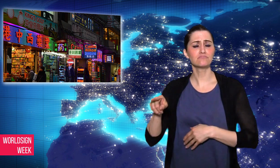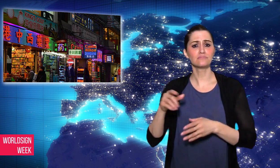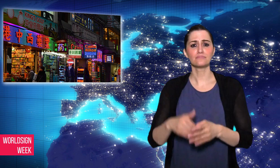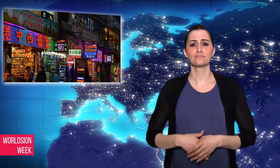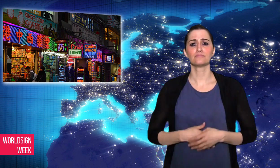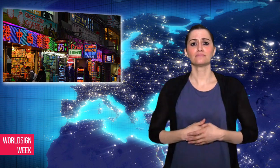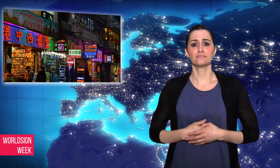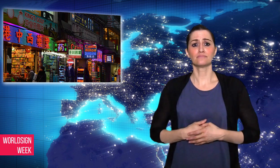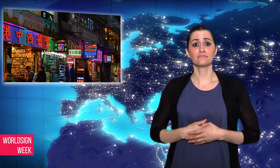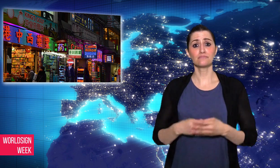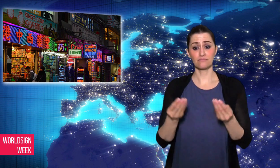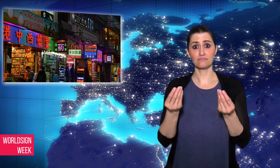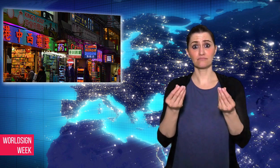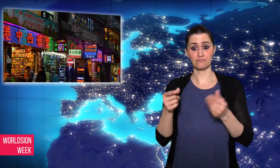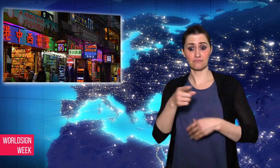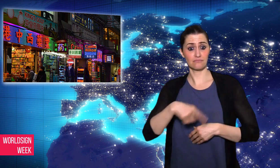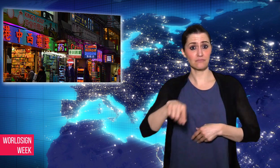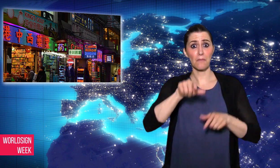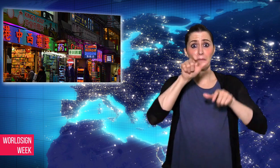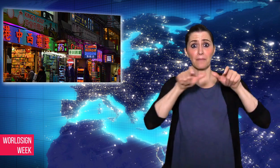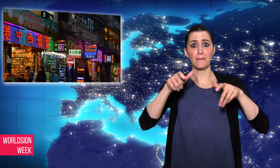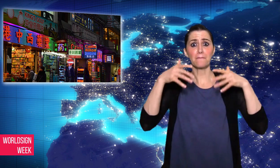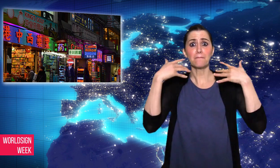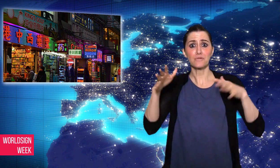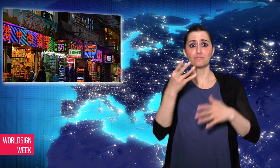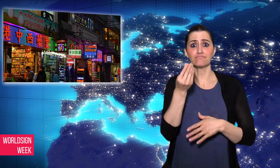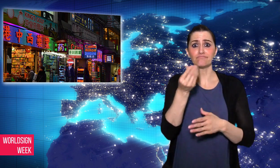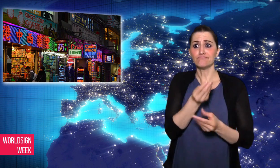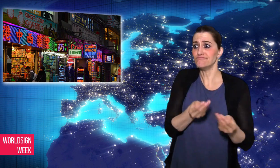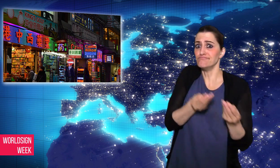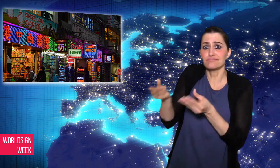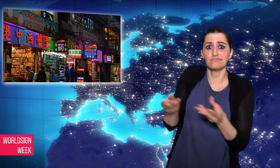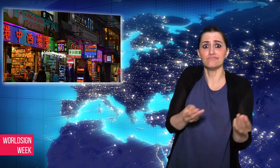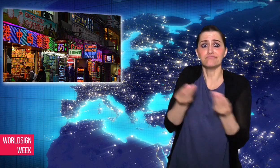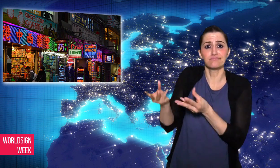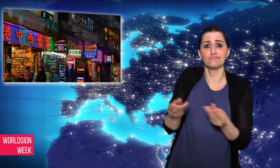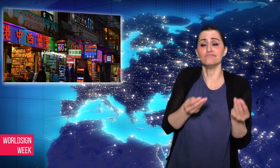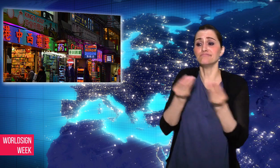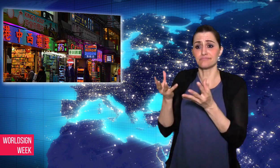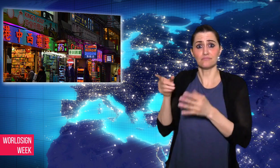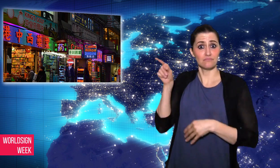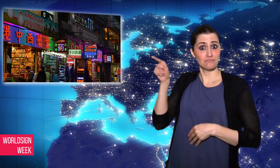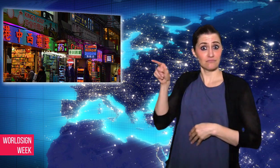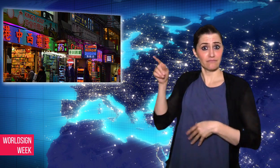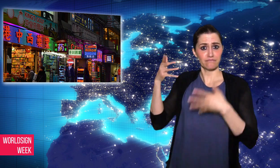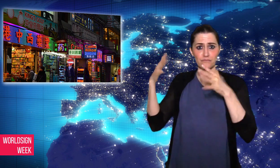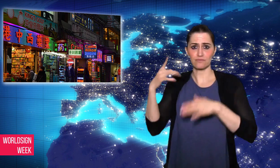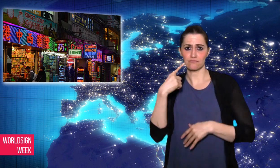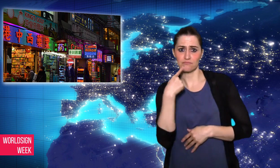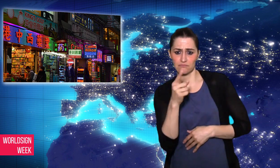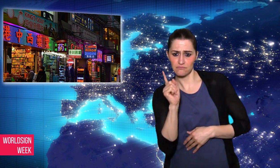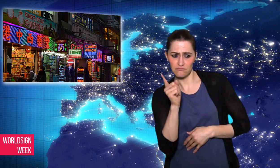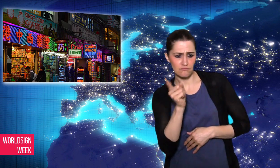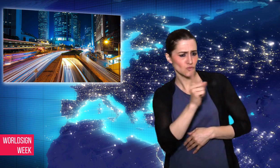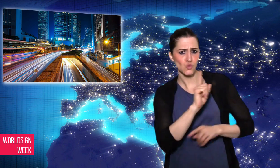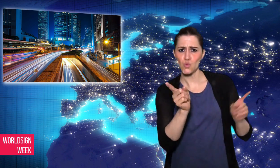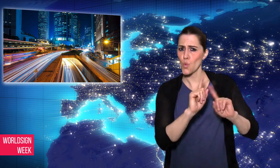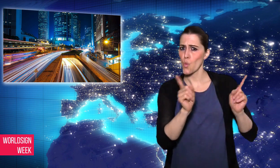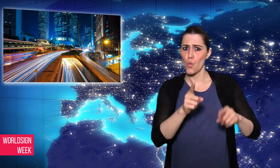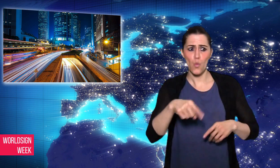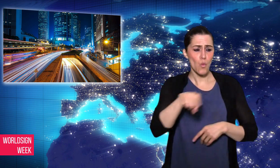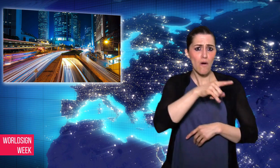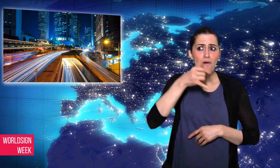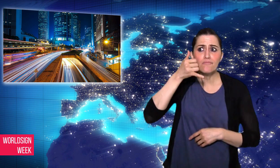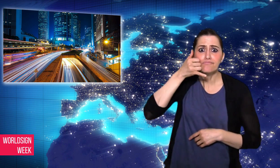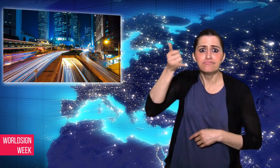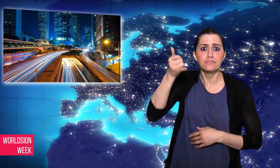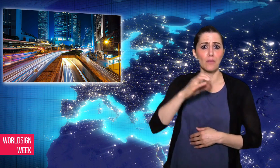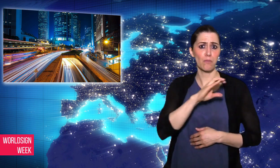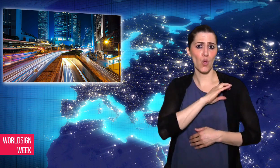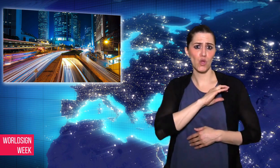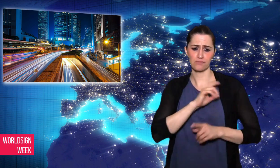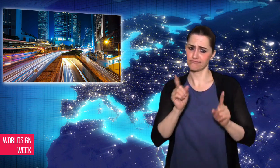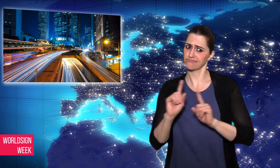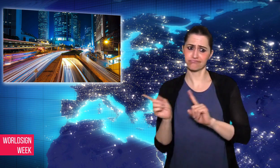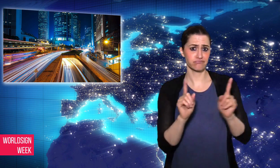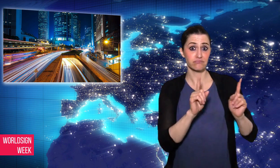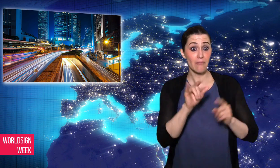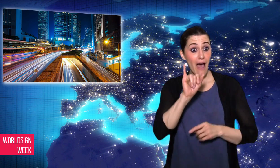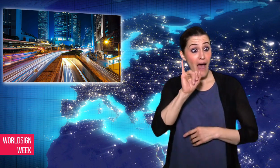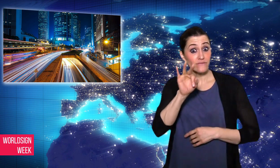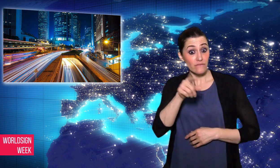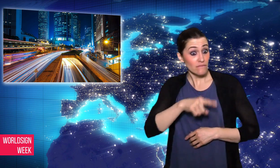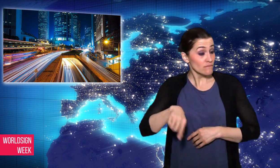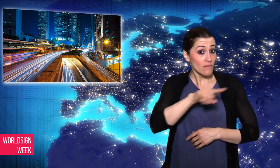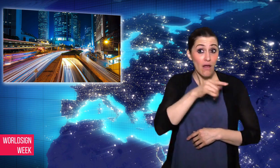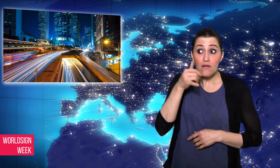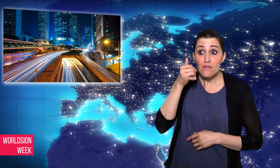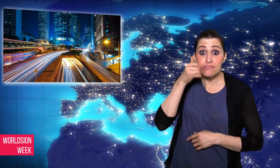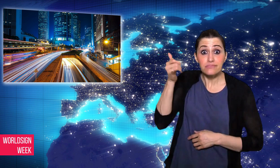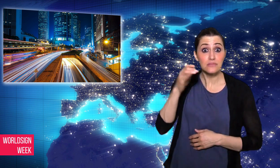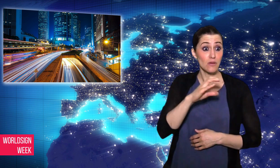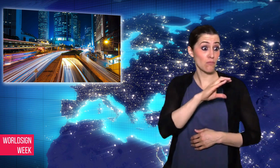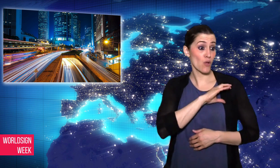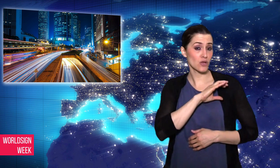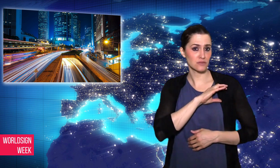the company. Victims obtained photo of